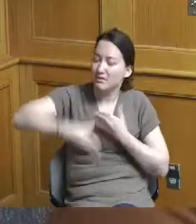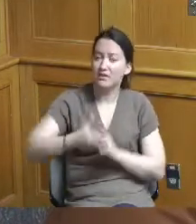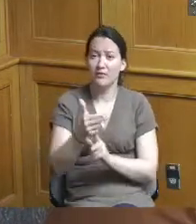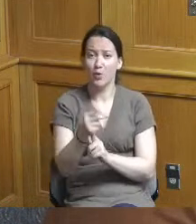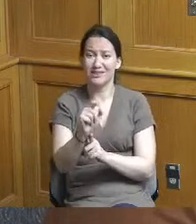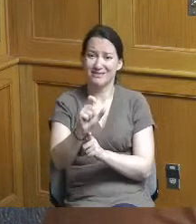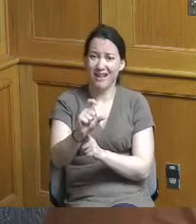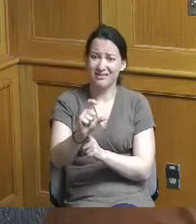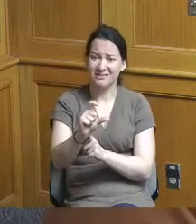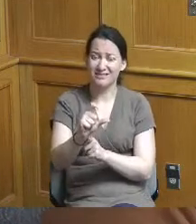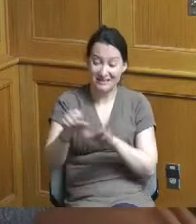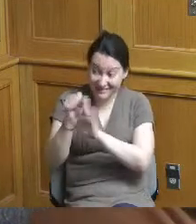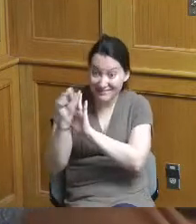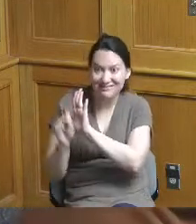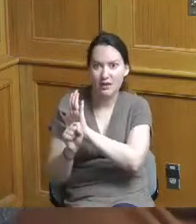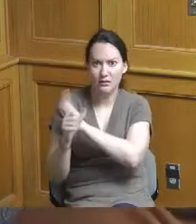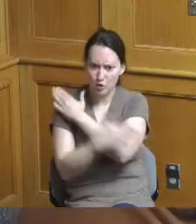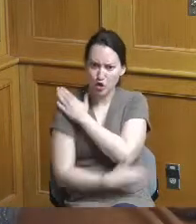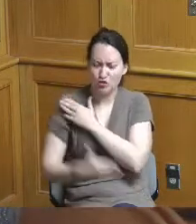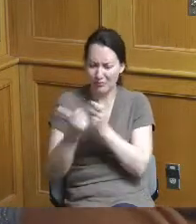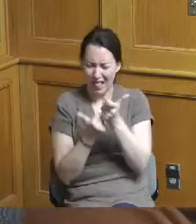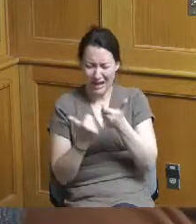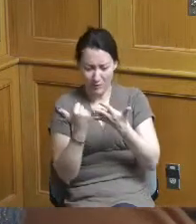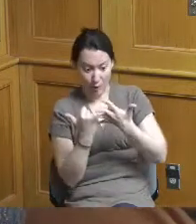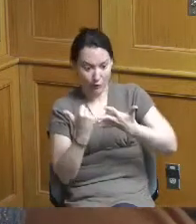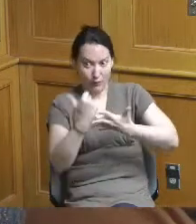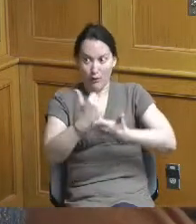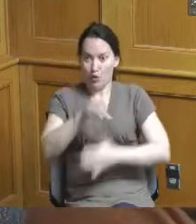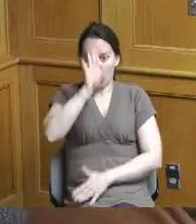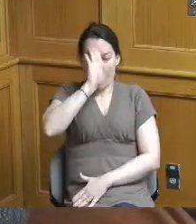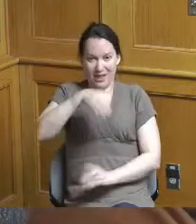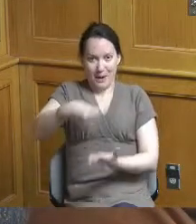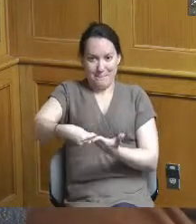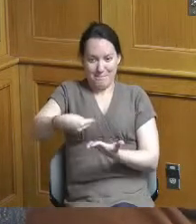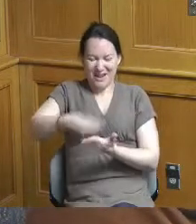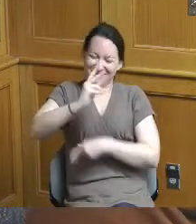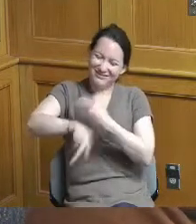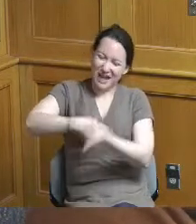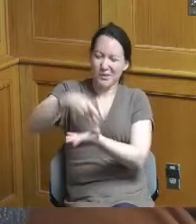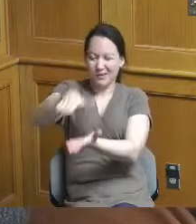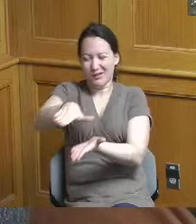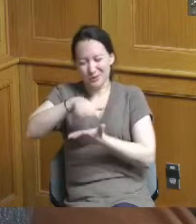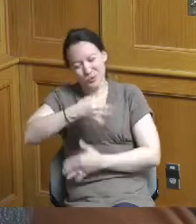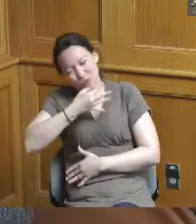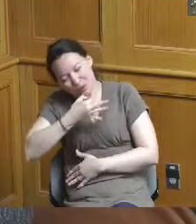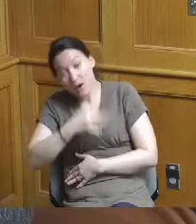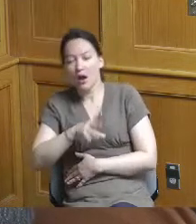the country so I'm concerned I know we're going to get to the funding formula soon my question to